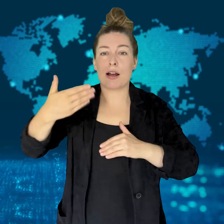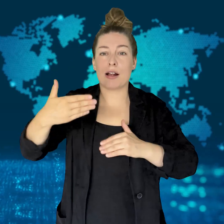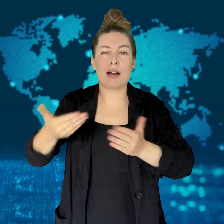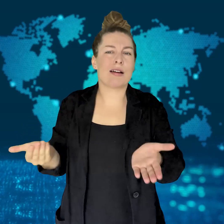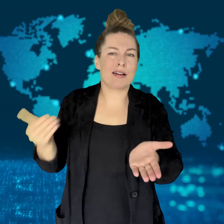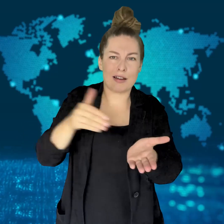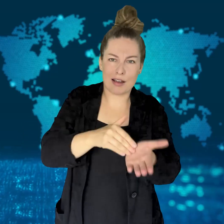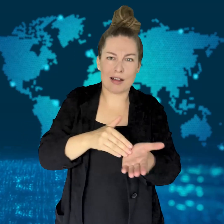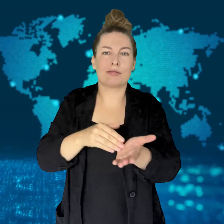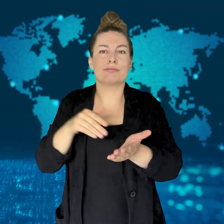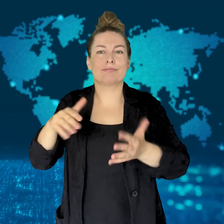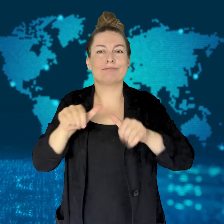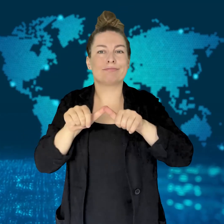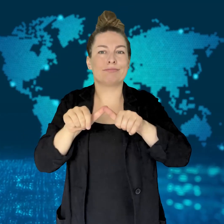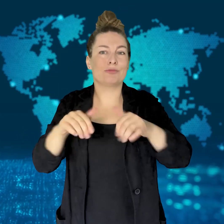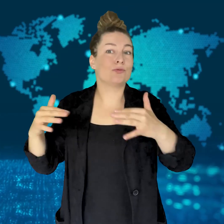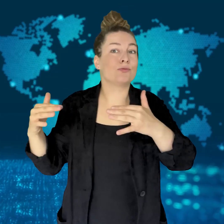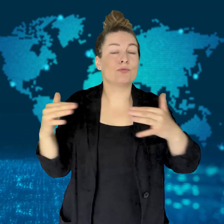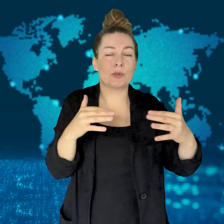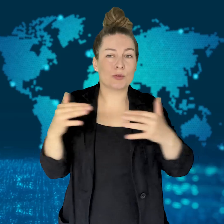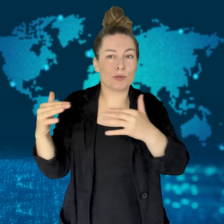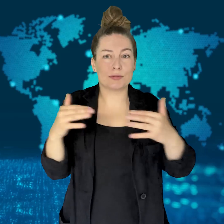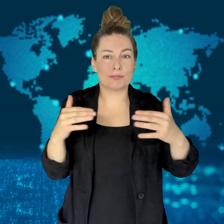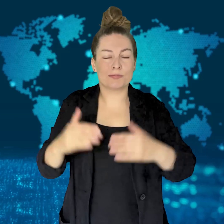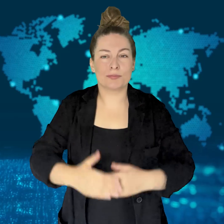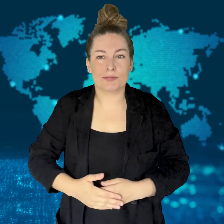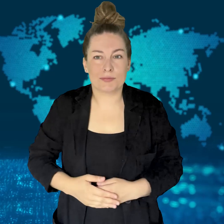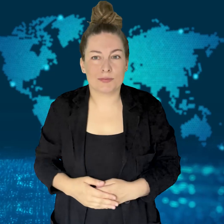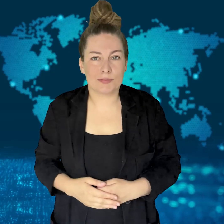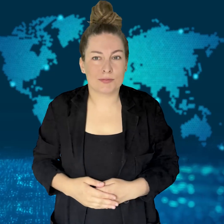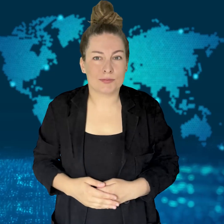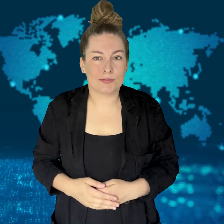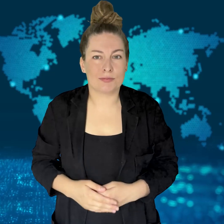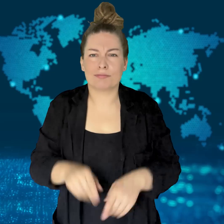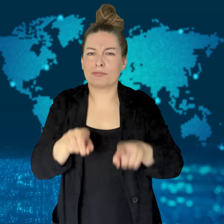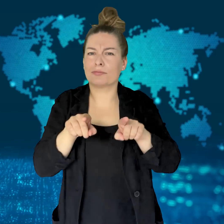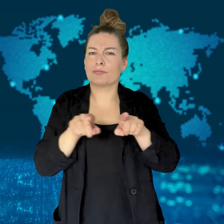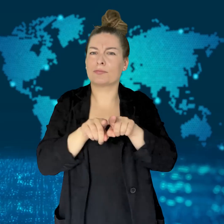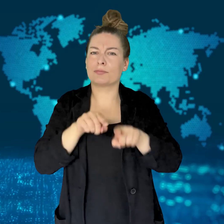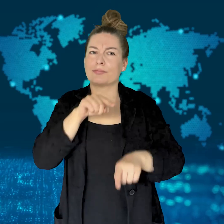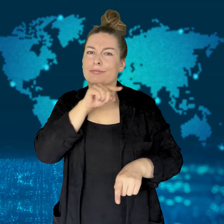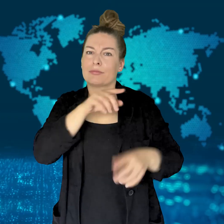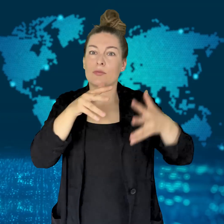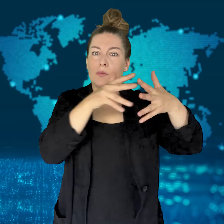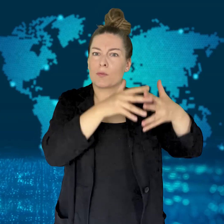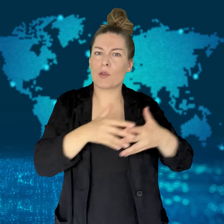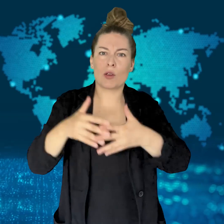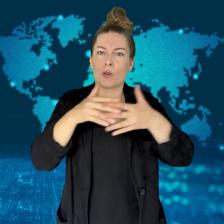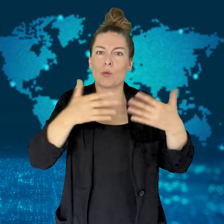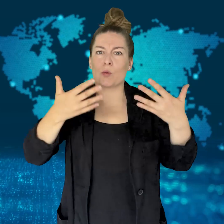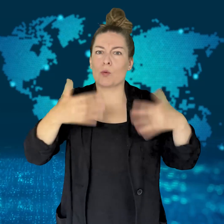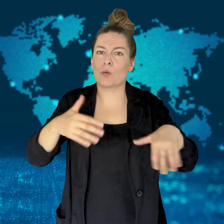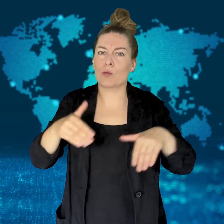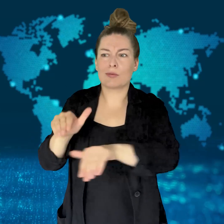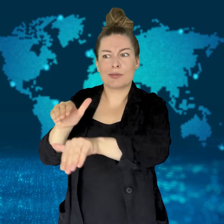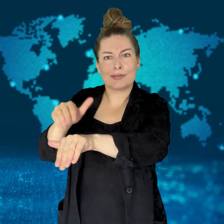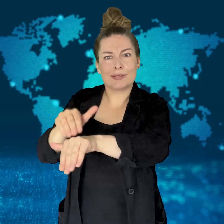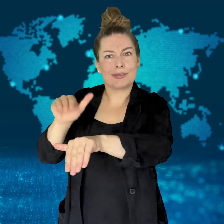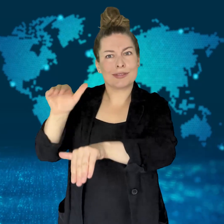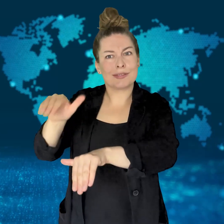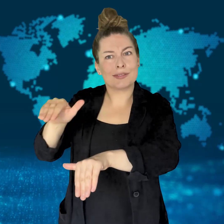Hamas claims that Israel will accept the six-week ceasefire,